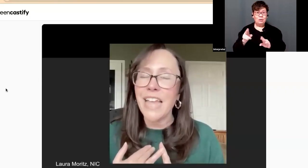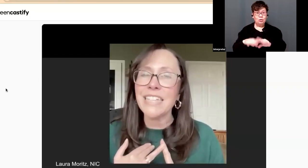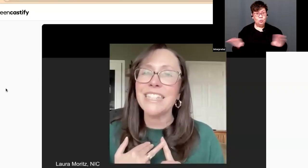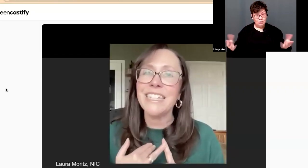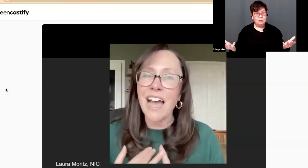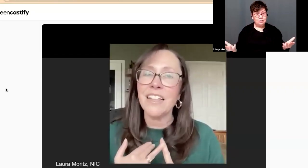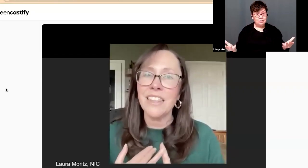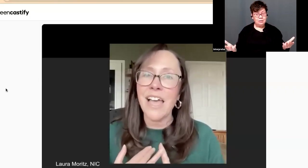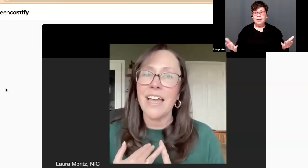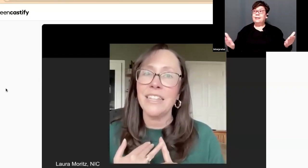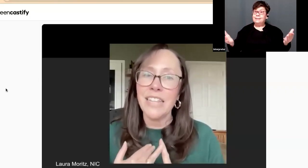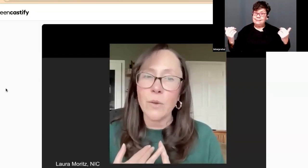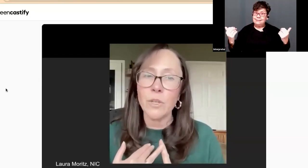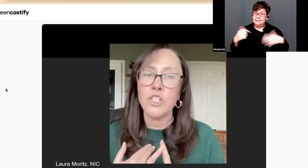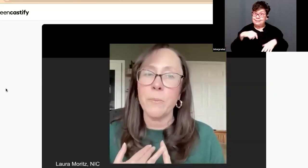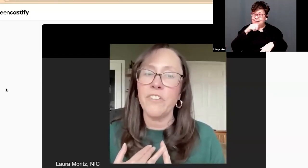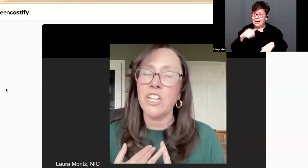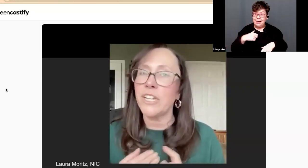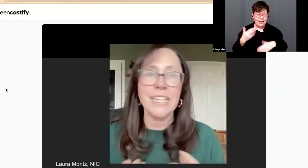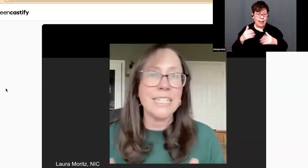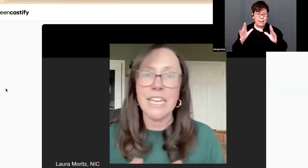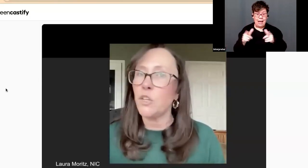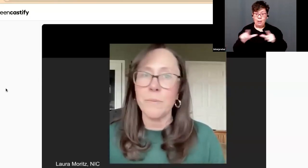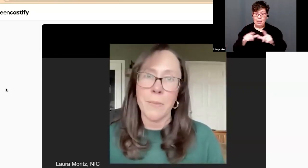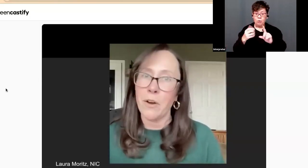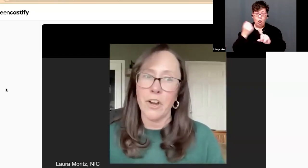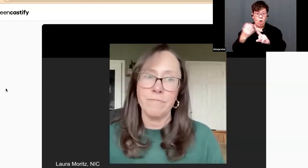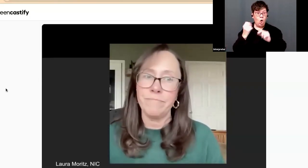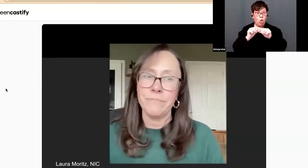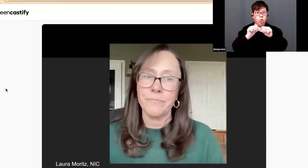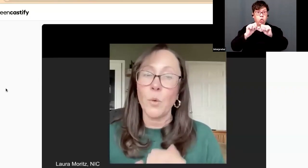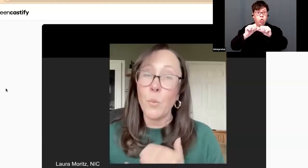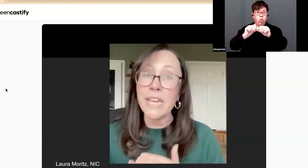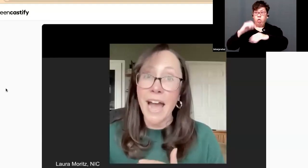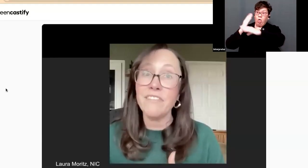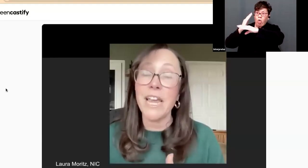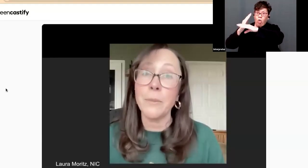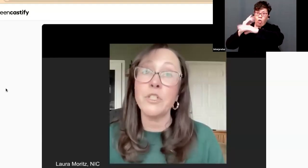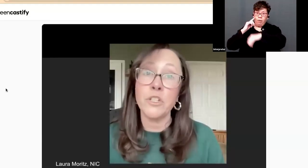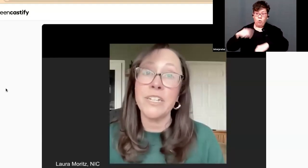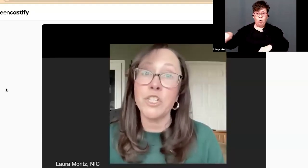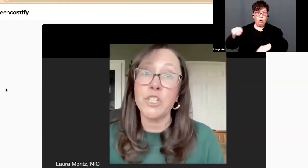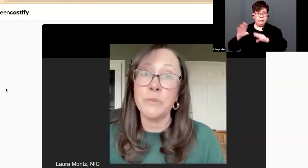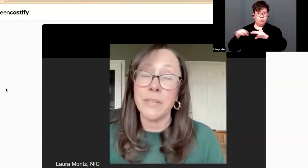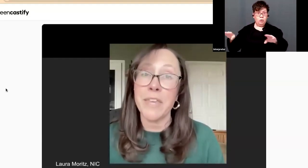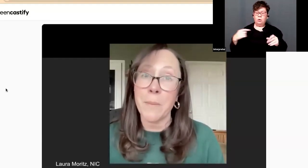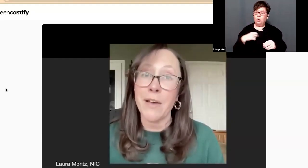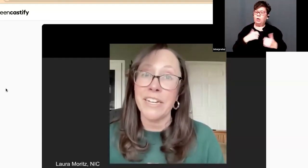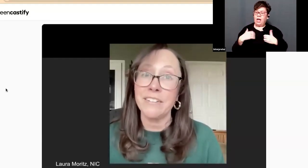Let's not let language deprivation continue to be a barrier. We have the opportunity to do something about it.